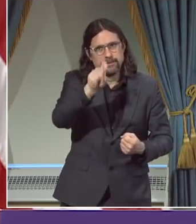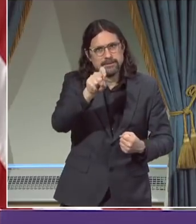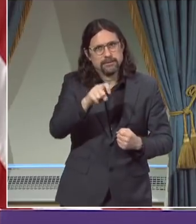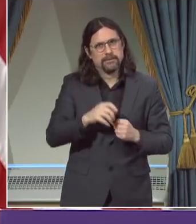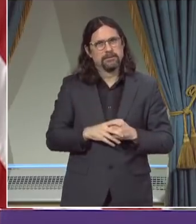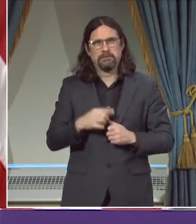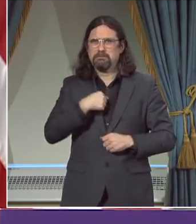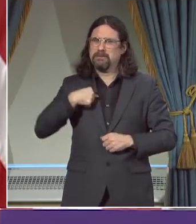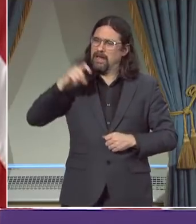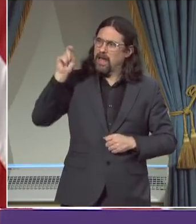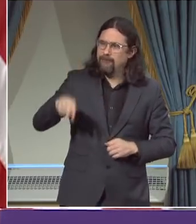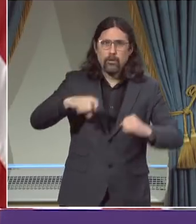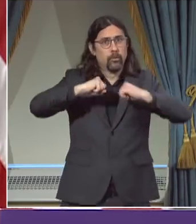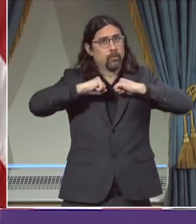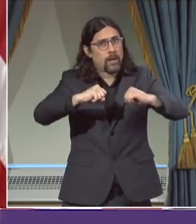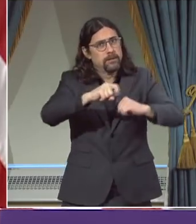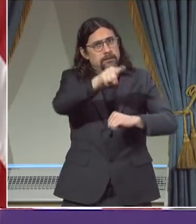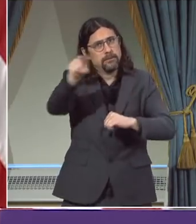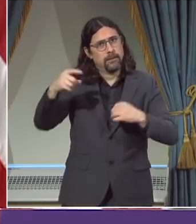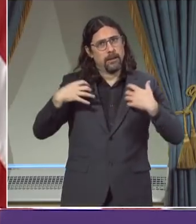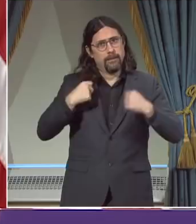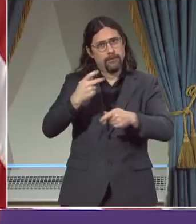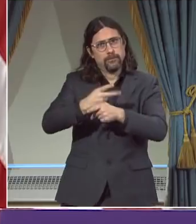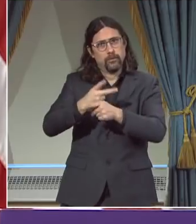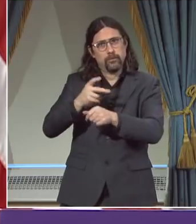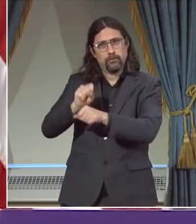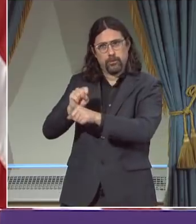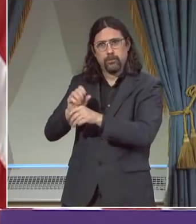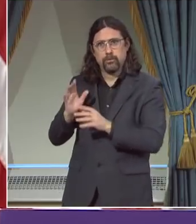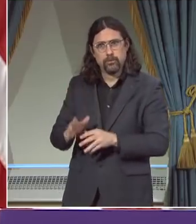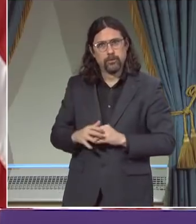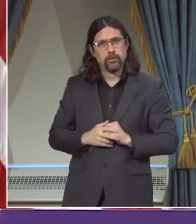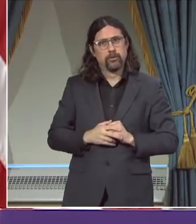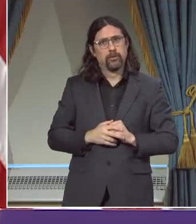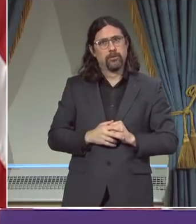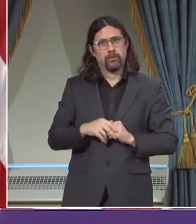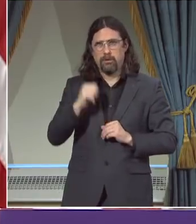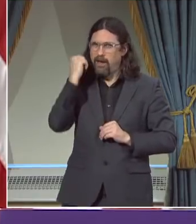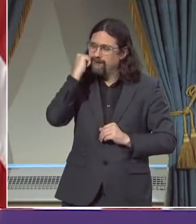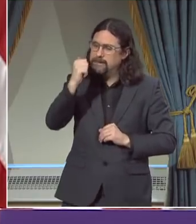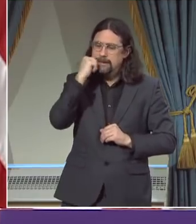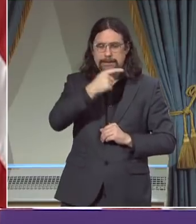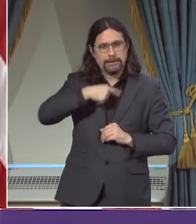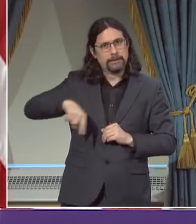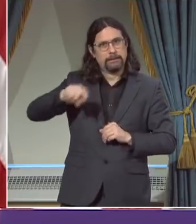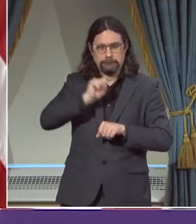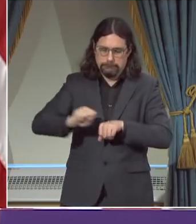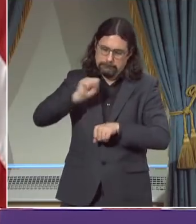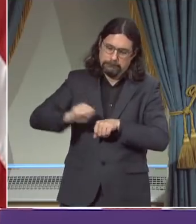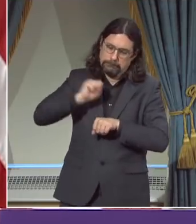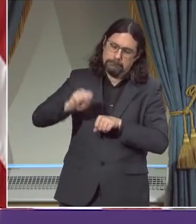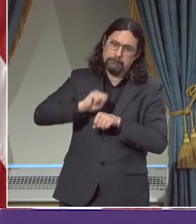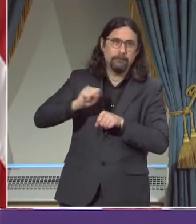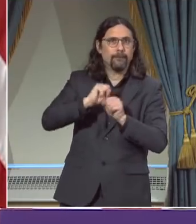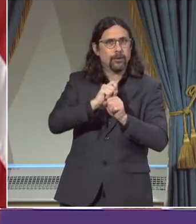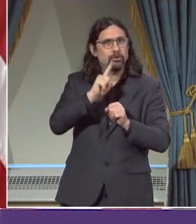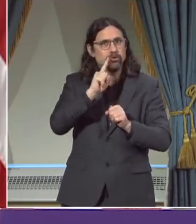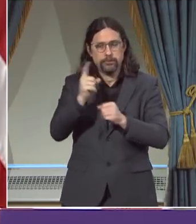GOING TO WORK TO GET YOU EVERY SUPPLY YOU NEED AND GET IT QUICK. WE HAVE TO RPOTCTE E TH HEALTH CARE WORKERS, AND